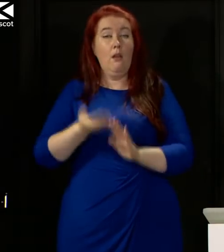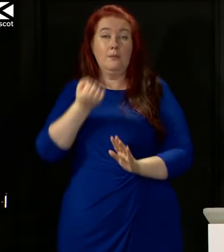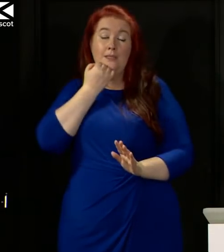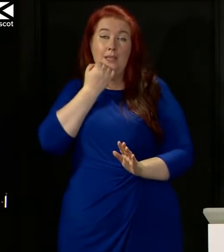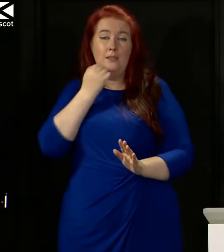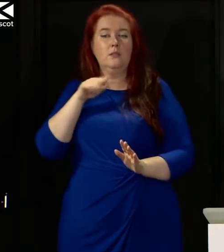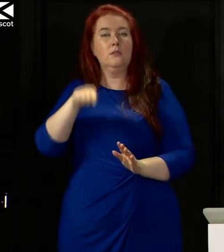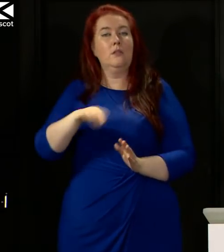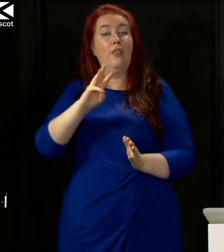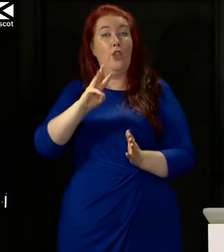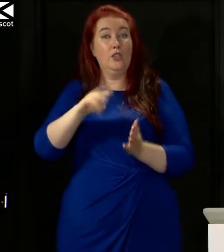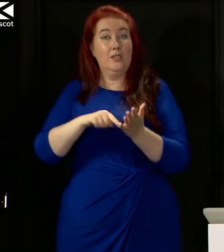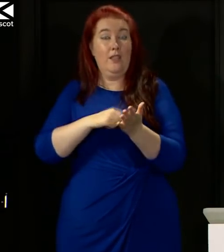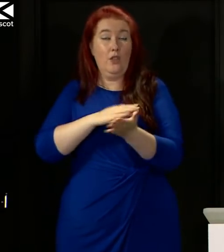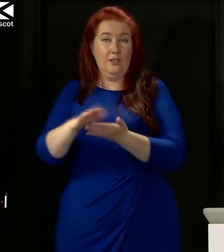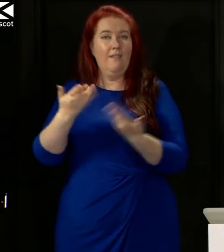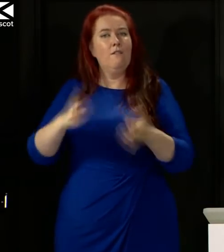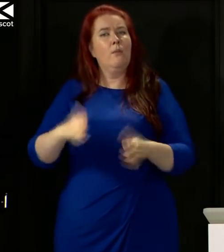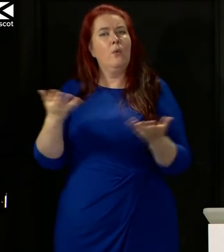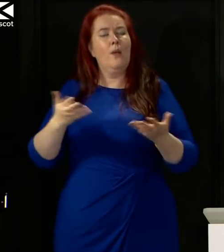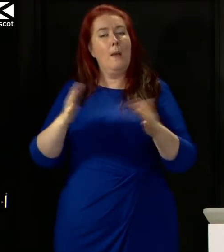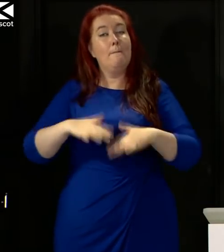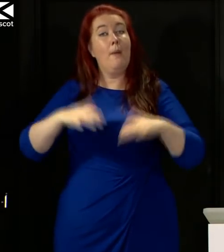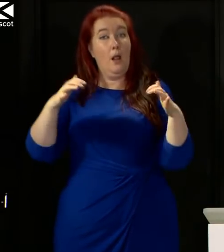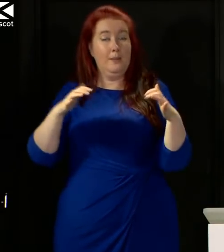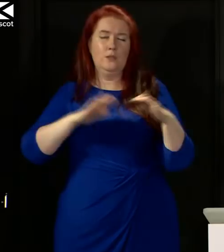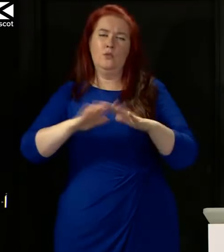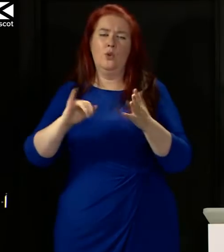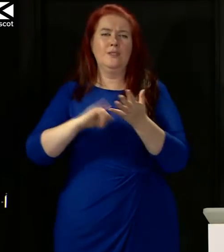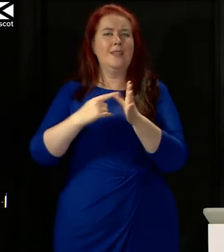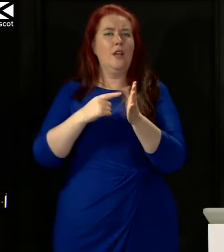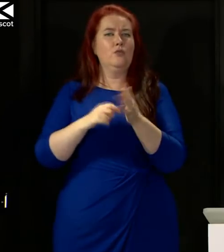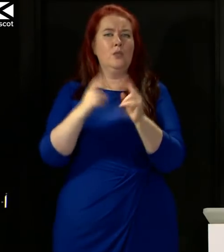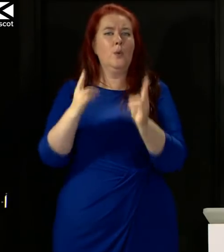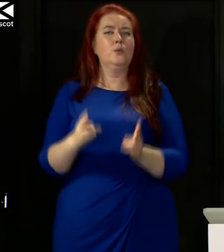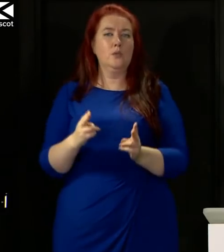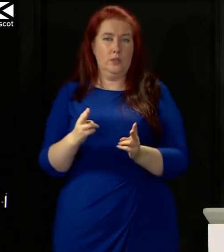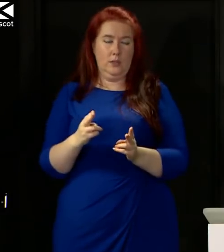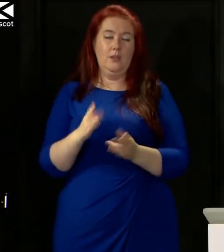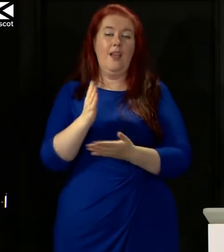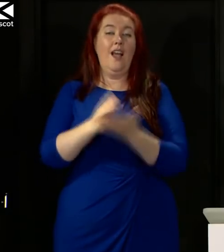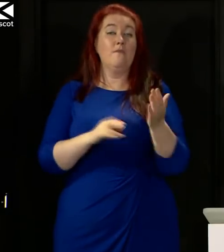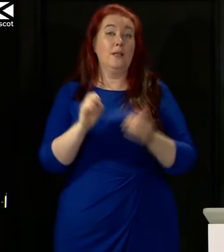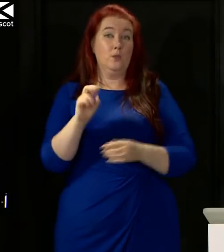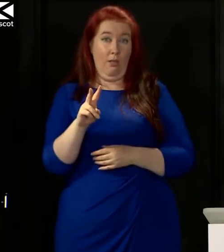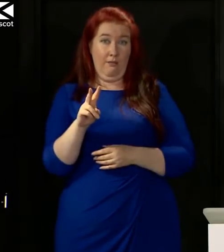from parliament rather than St Andrew's House. That will be from 12:30, the usual time for